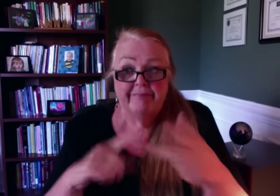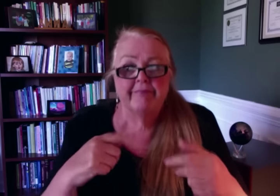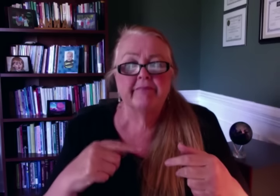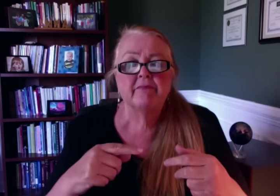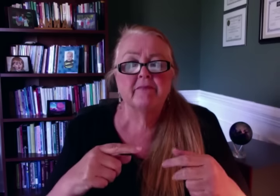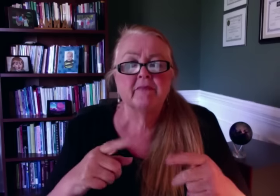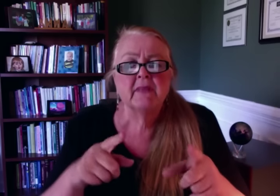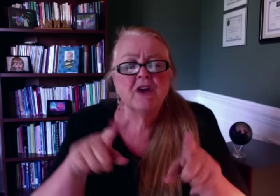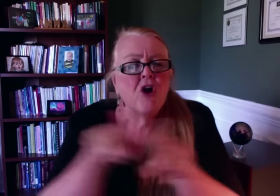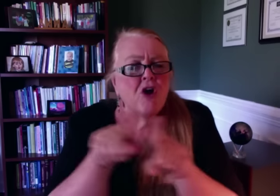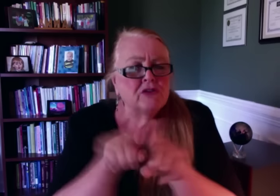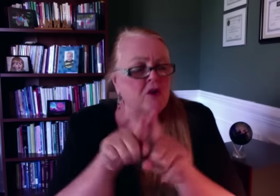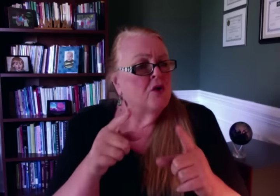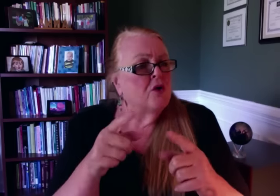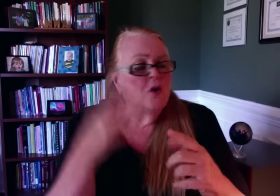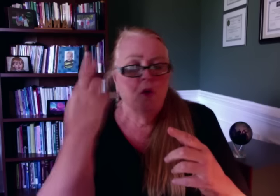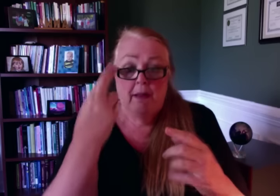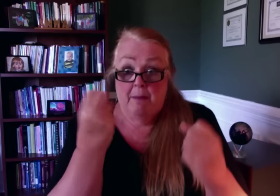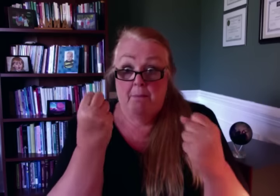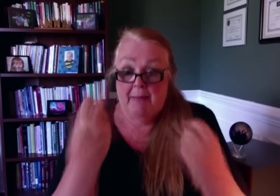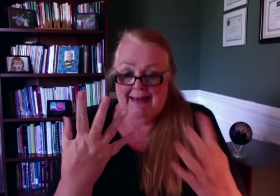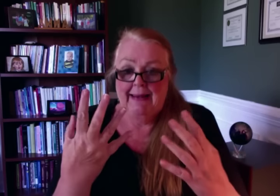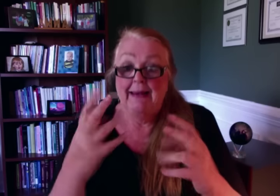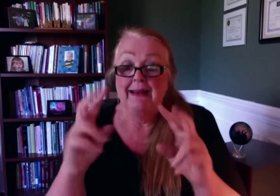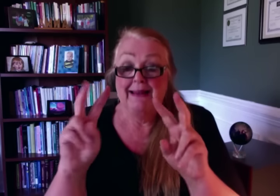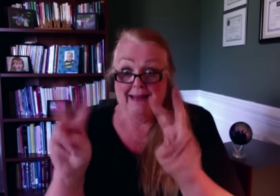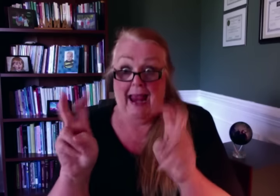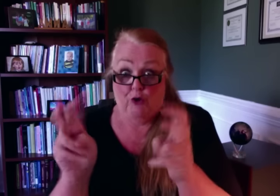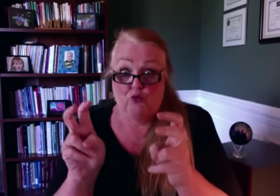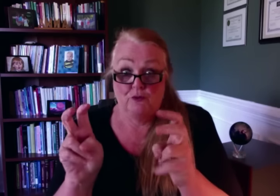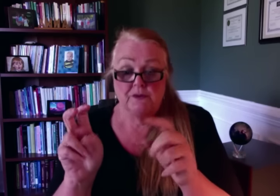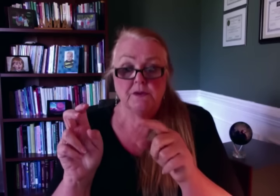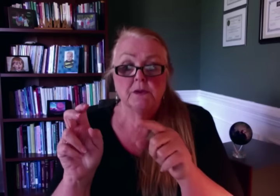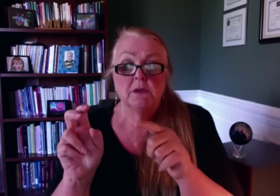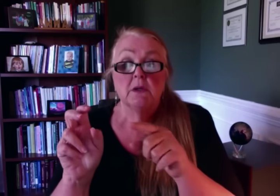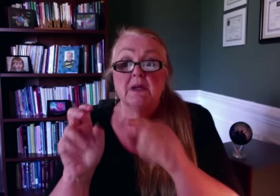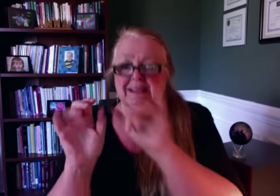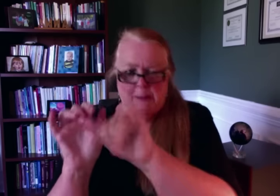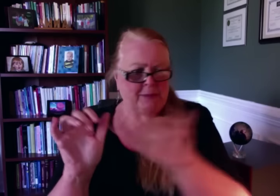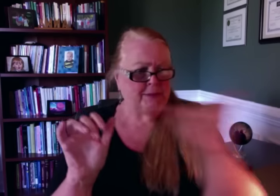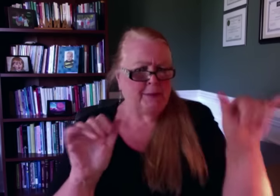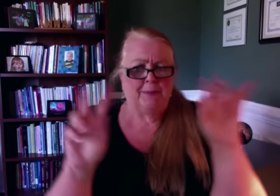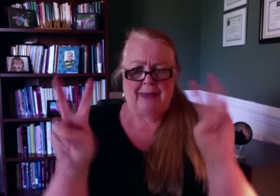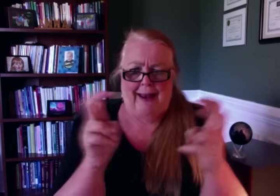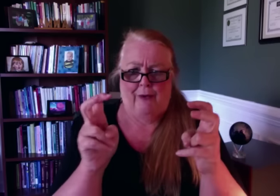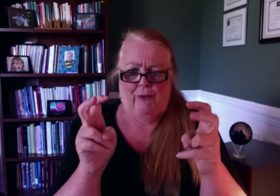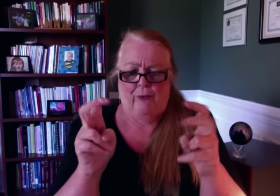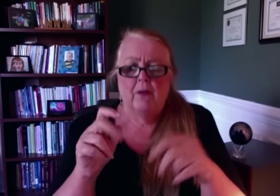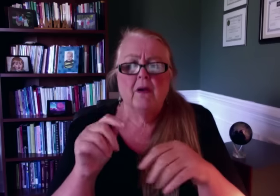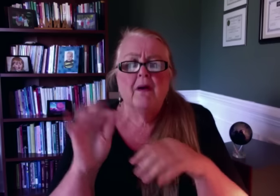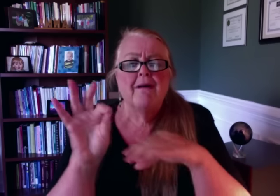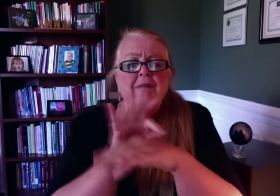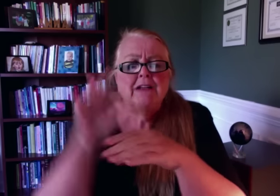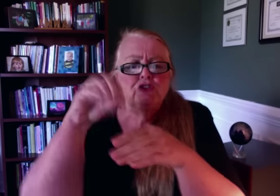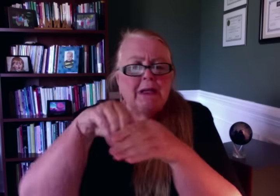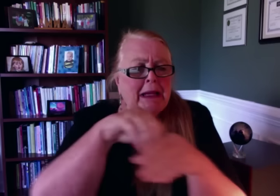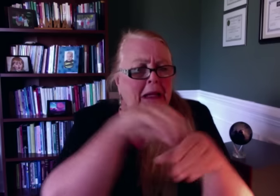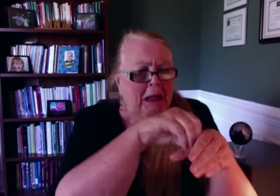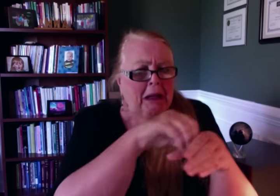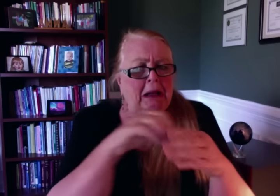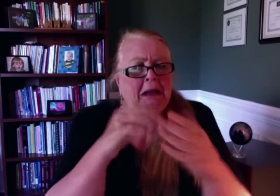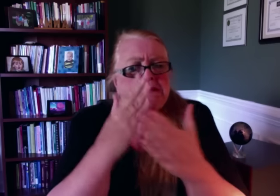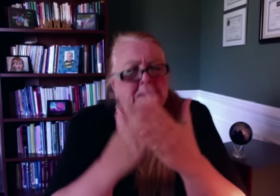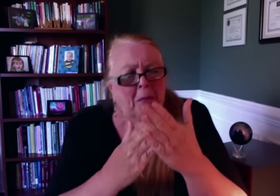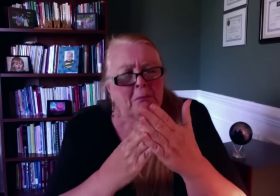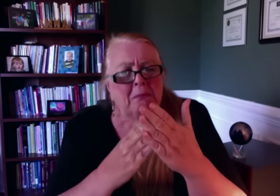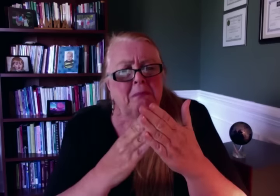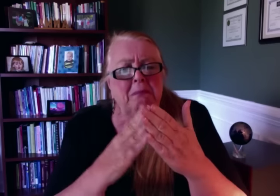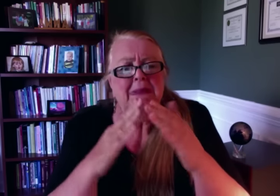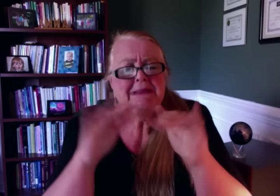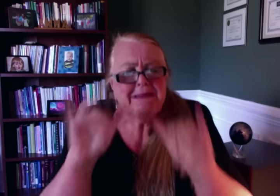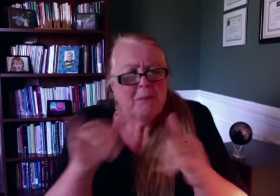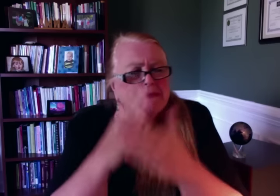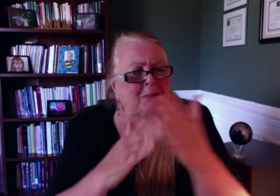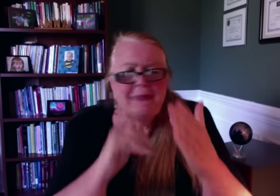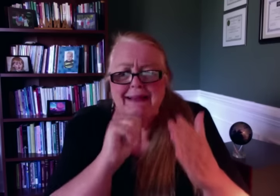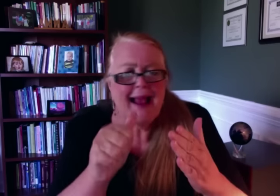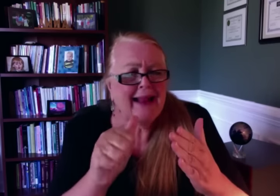There was inconsistency in titles held and the essential functions associated with those titles.